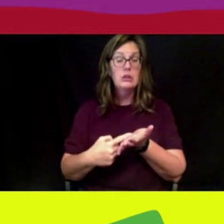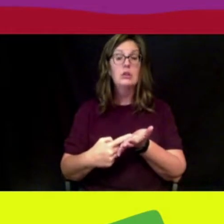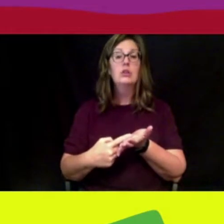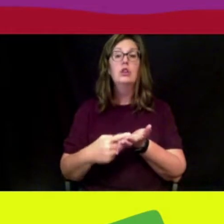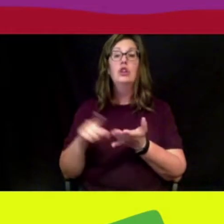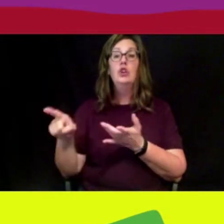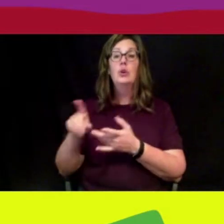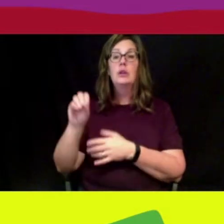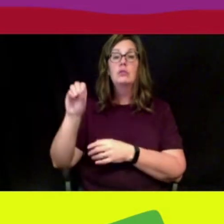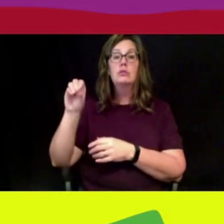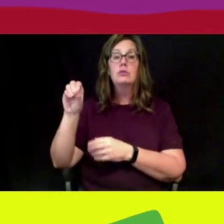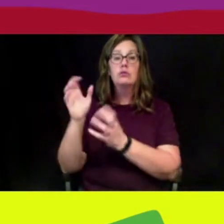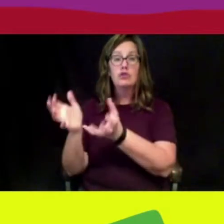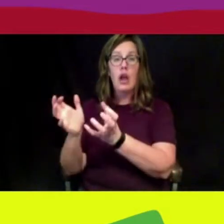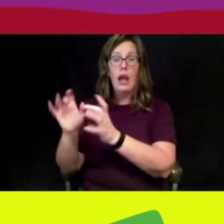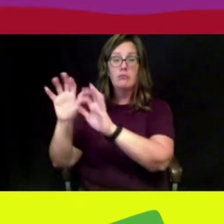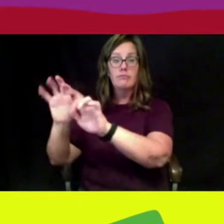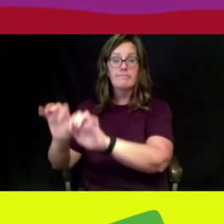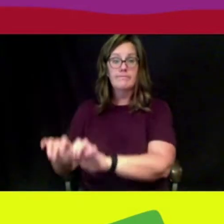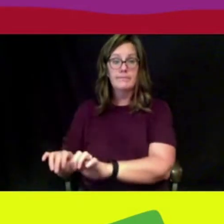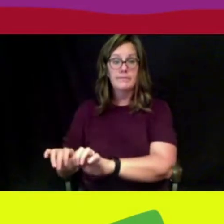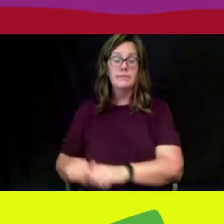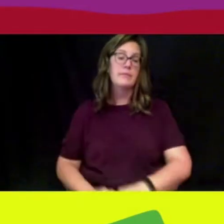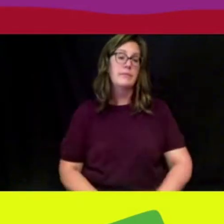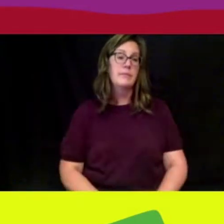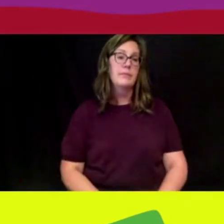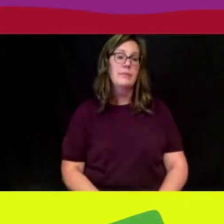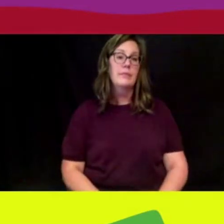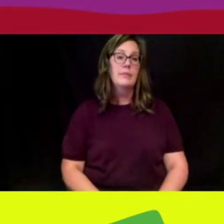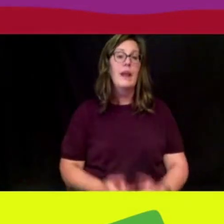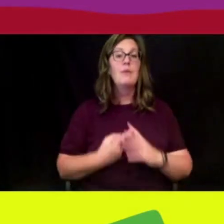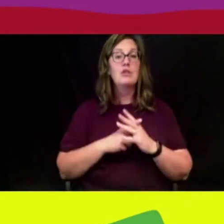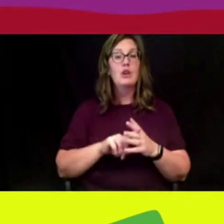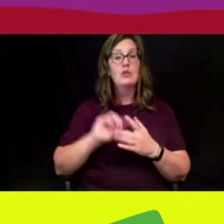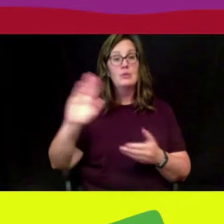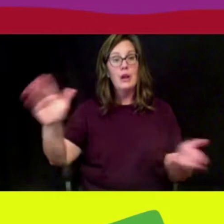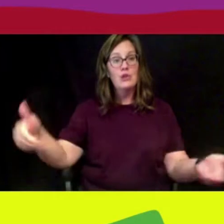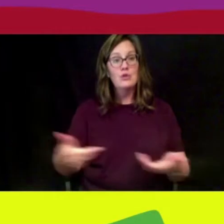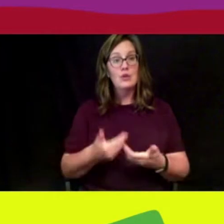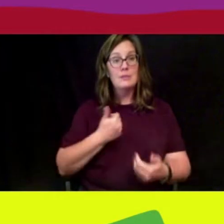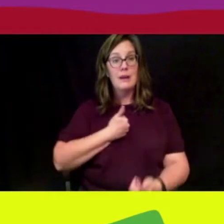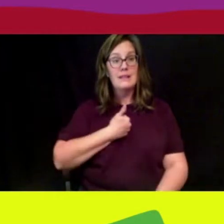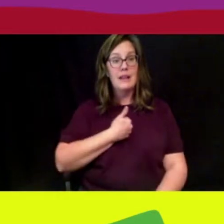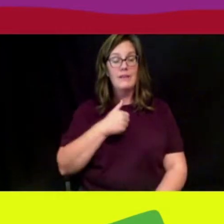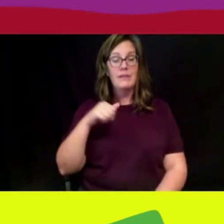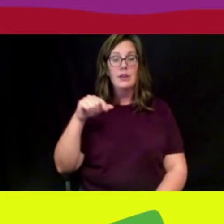your chat and with that i'll start by introducing myself again i am luke ortiz gravi i am a senior